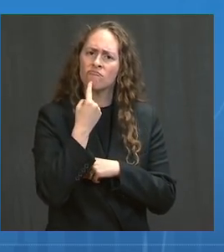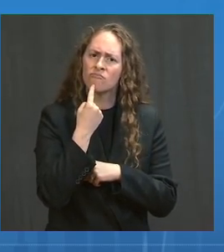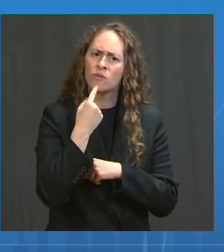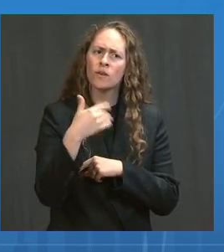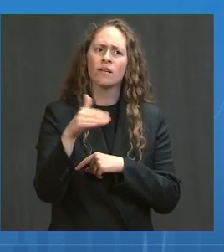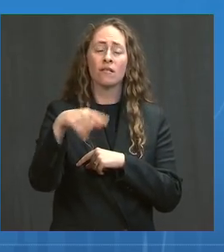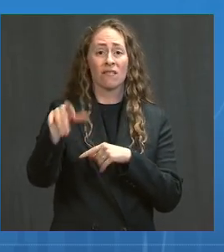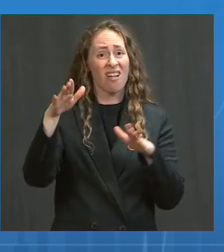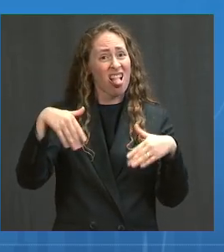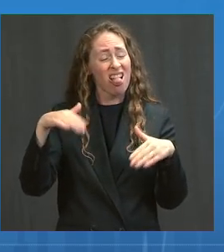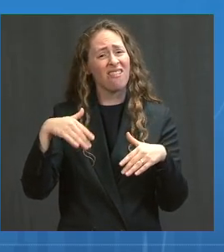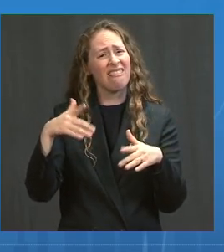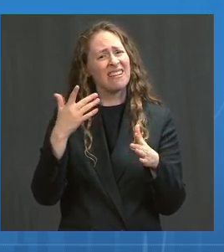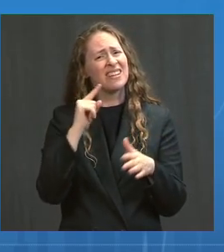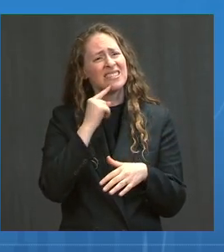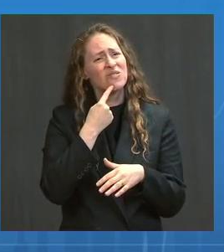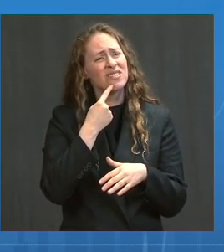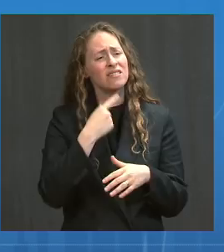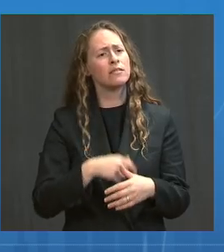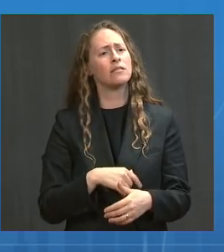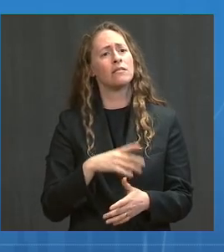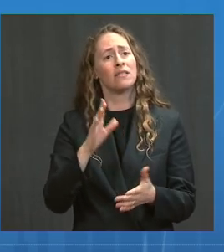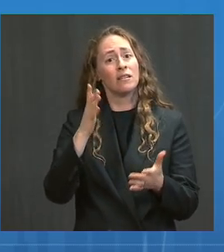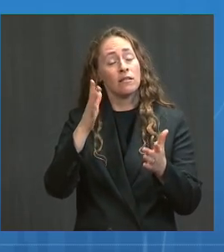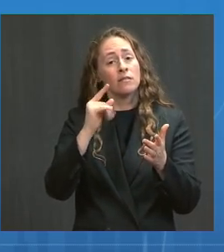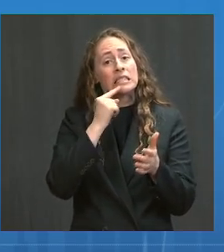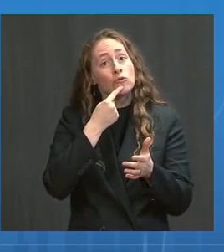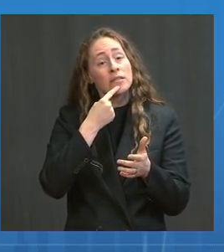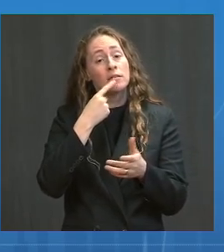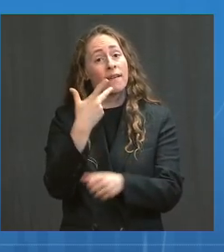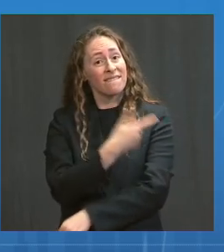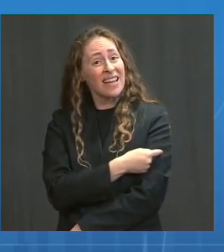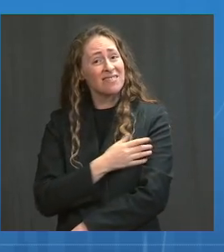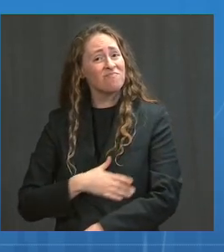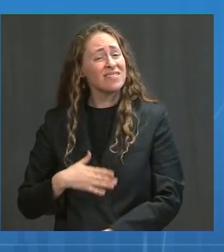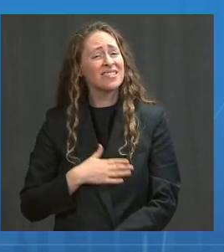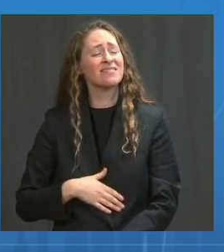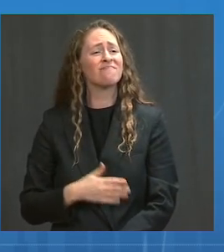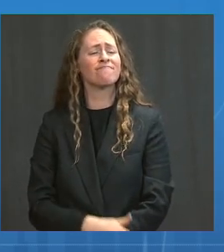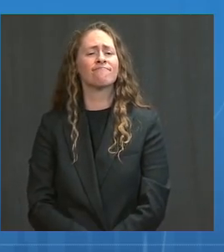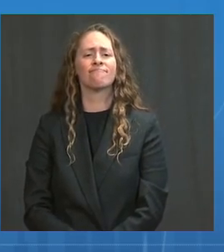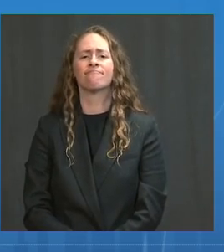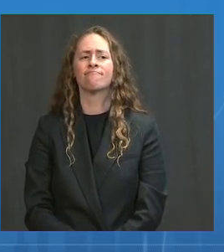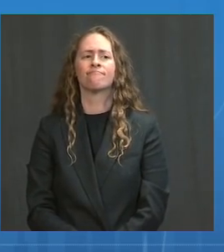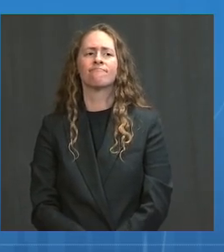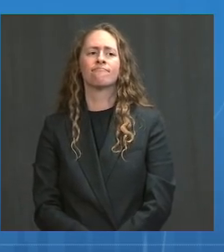And the message is: Get vaccinated. Mr. Zients: Okay. Let's close on: Get vaccinated if you're not vaccinated,